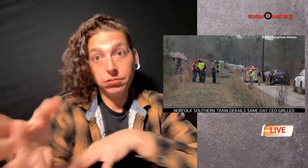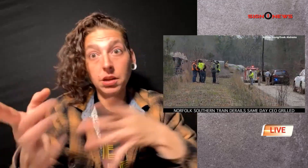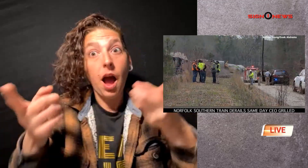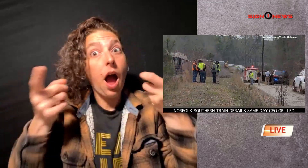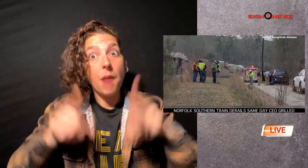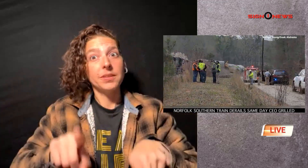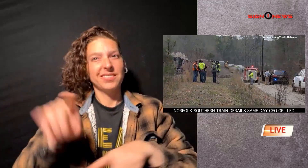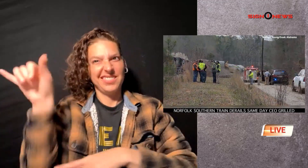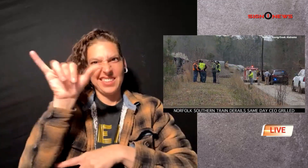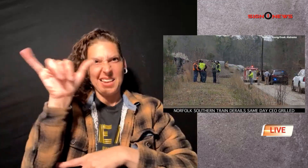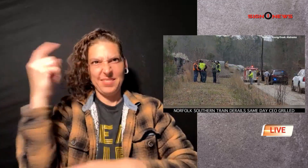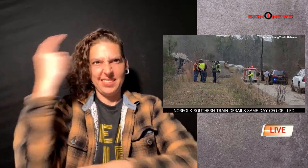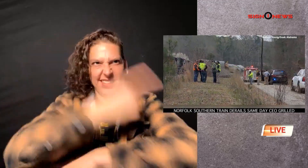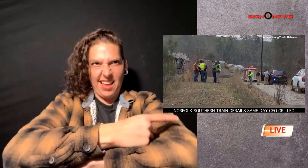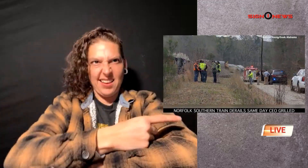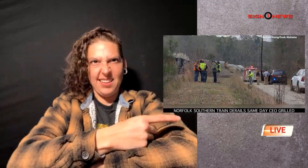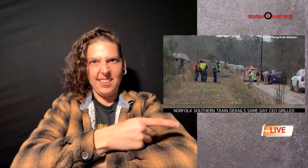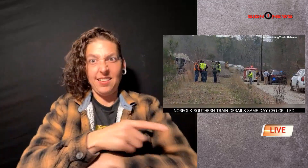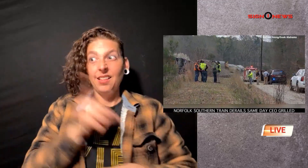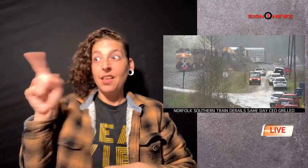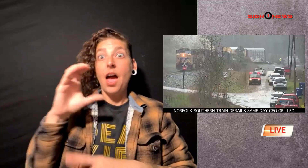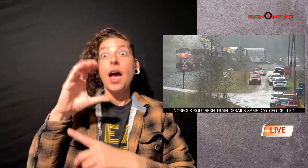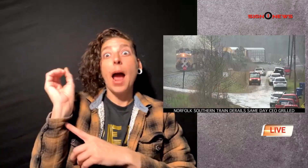the derailment happened on the same day